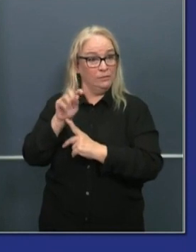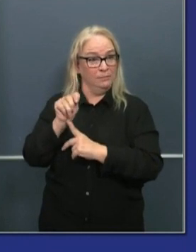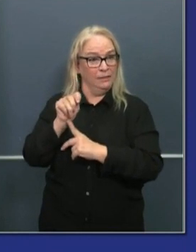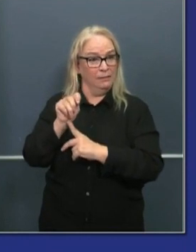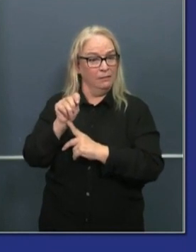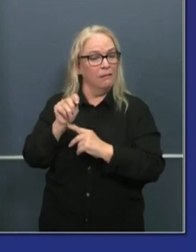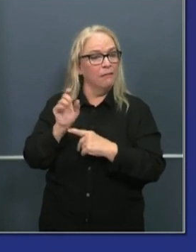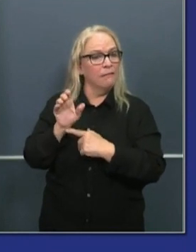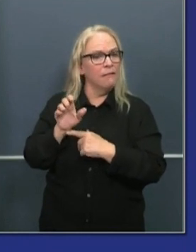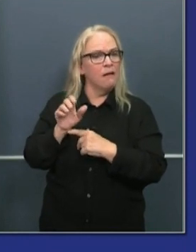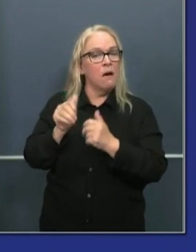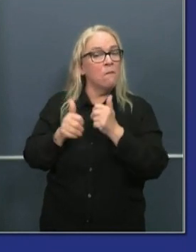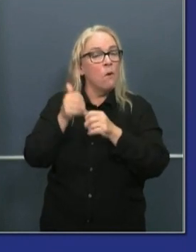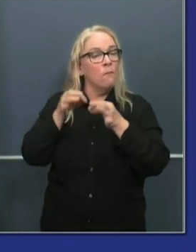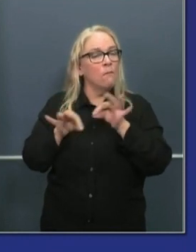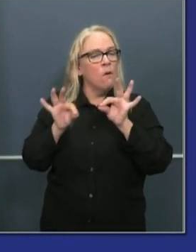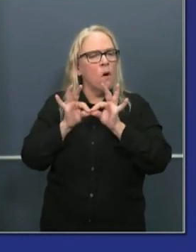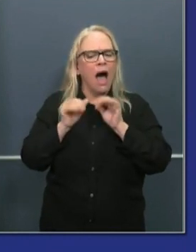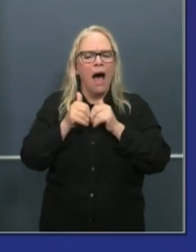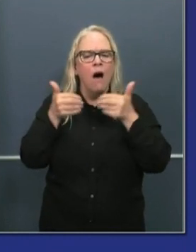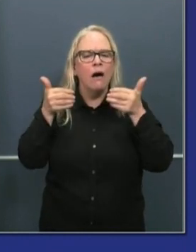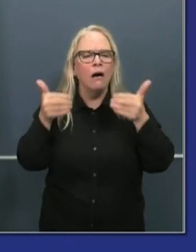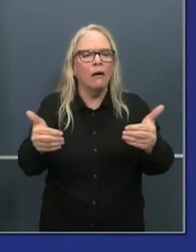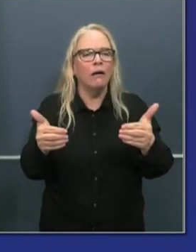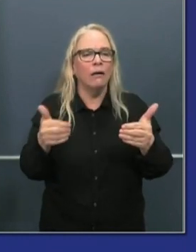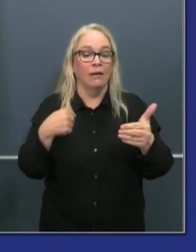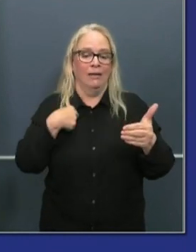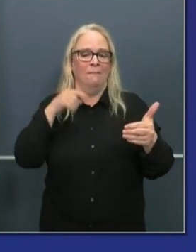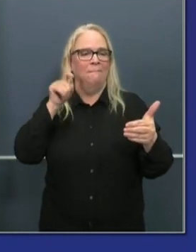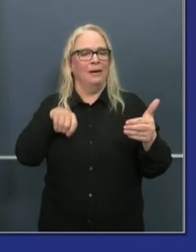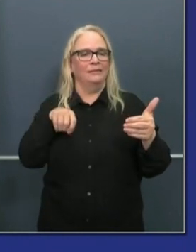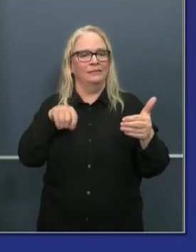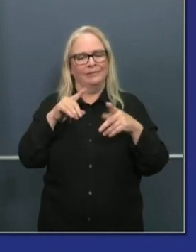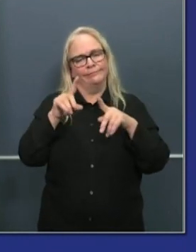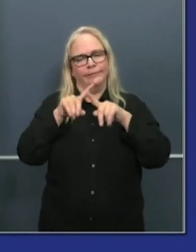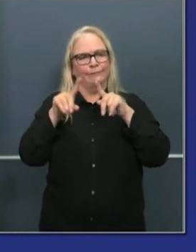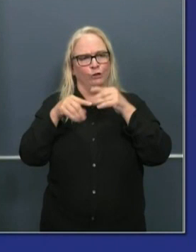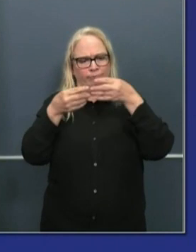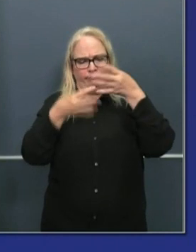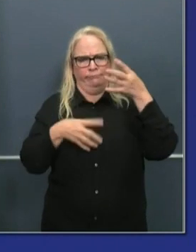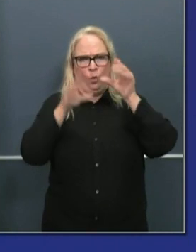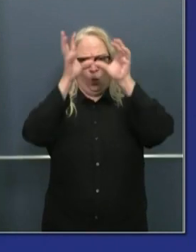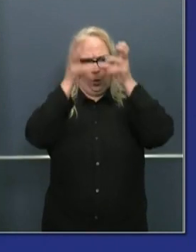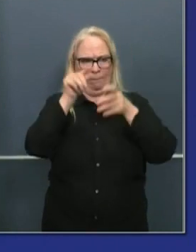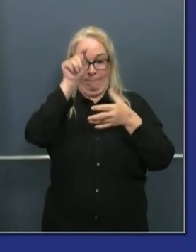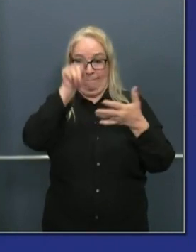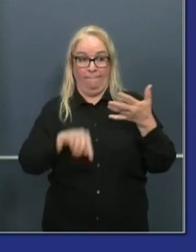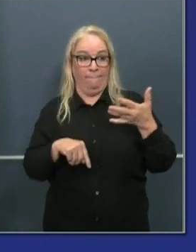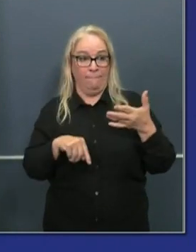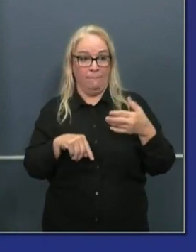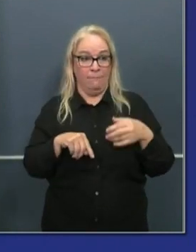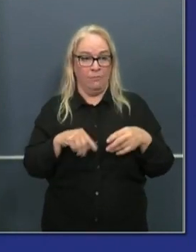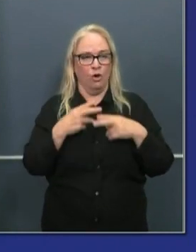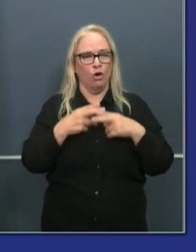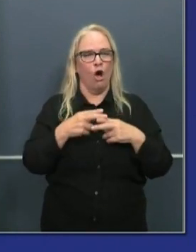THANK YOU, GOVERNOR. JUST TO REITERATE AND BUILD ON THE GOVERNOR'S POINTS REGARDING ENFORCEMENT, THE PRIMARY EFFORT